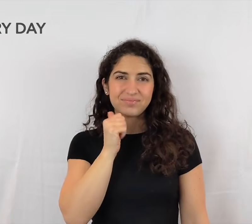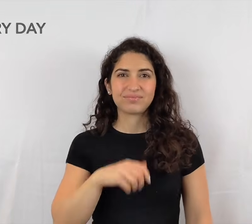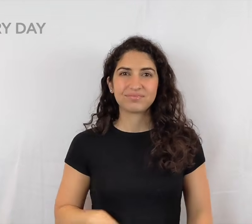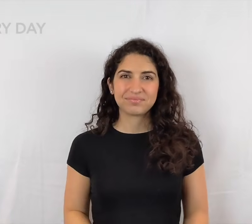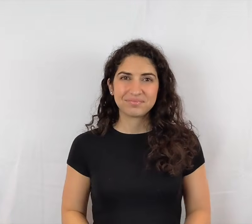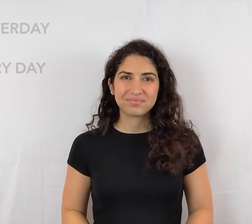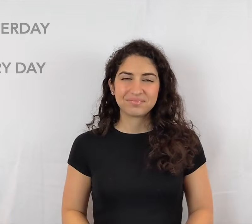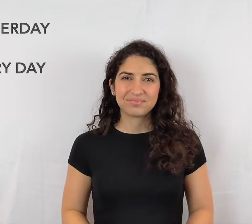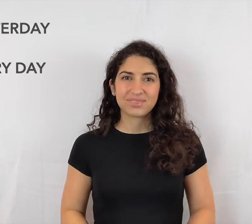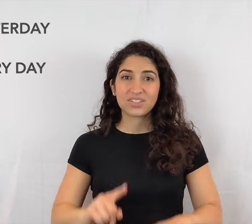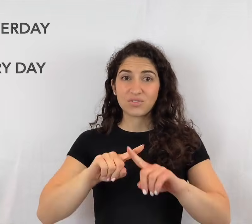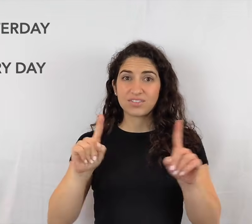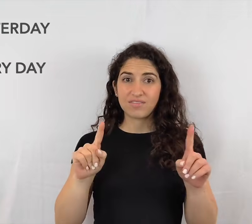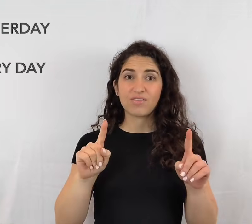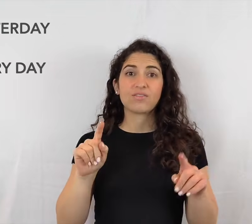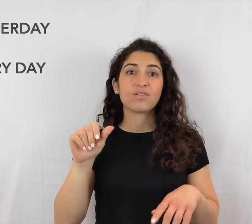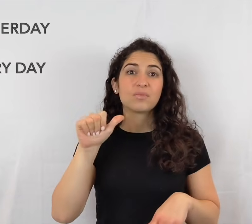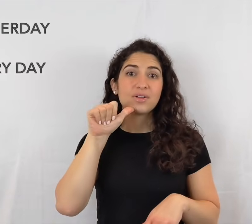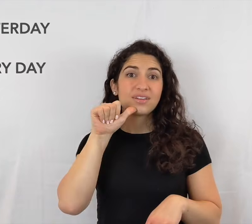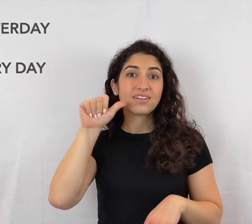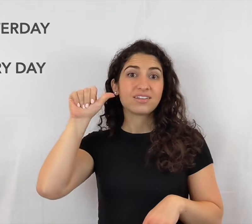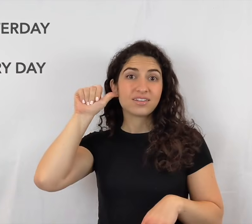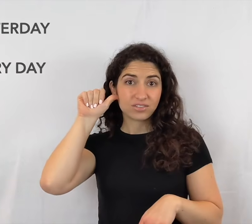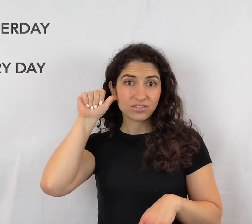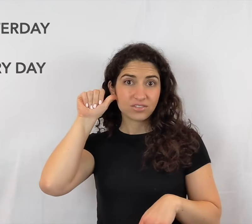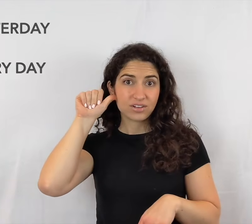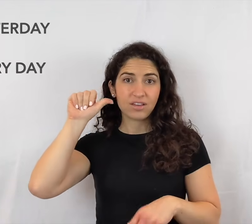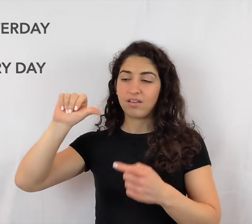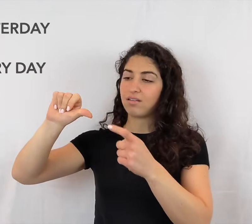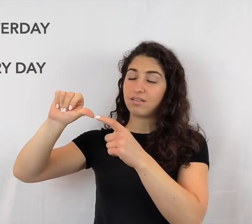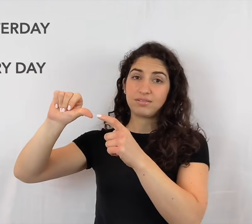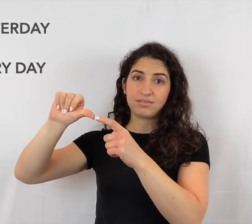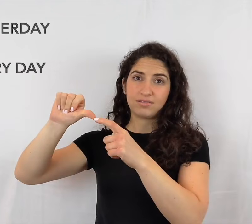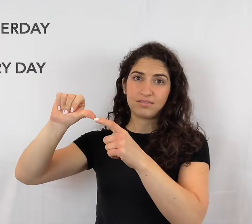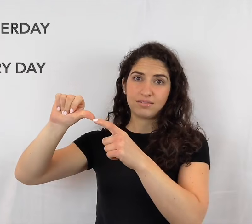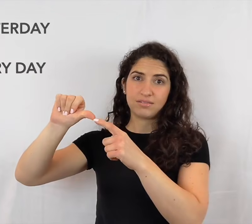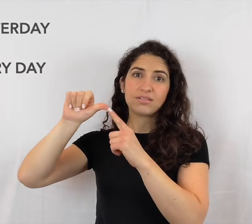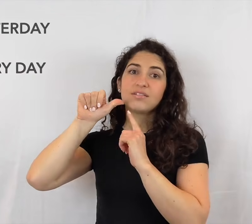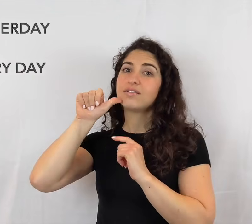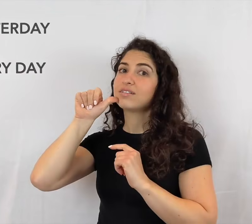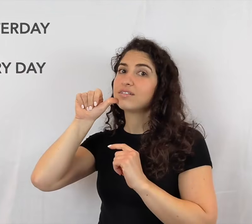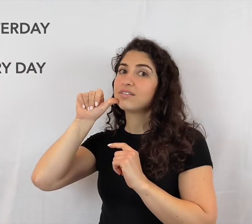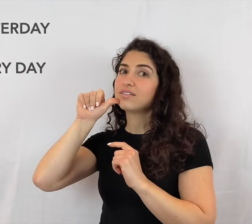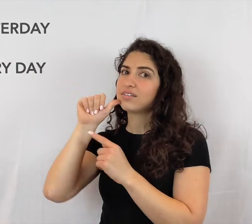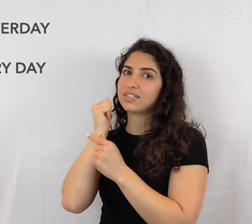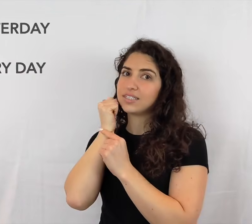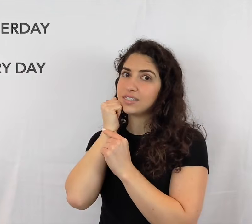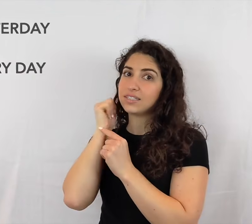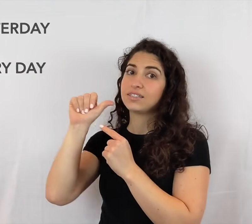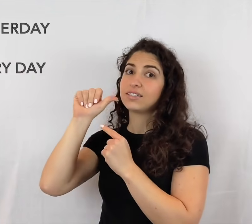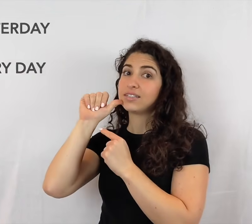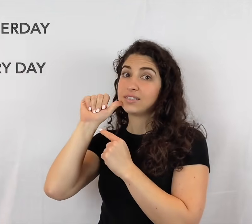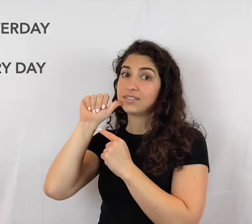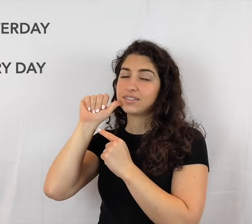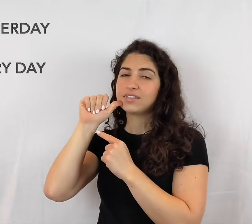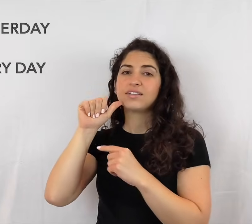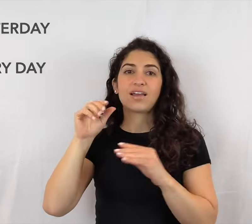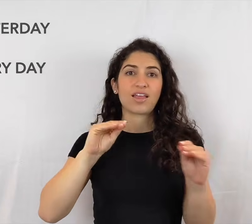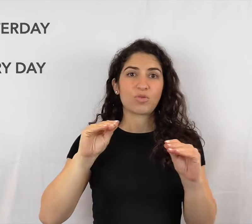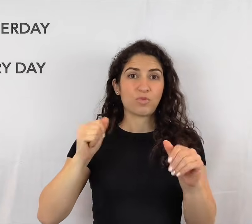The difference YESTERDAY, it's the thumb contacting, not the fingers - the thumb.